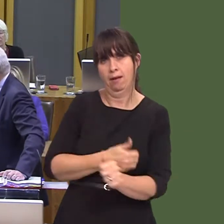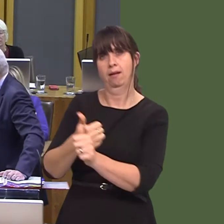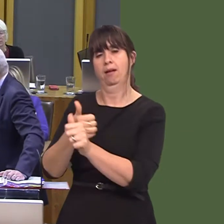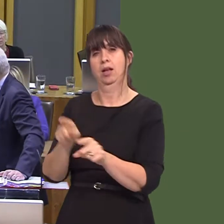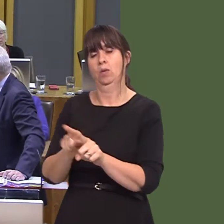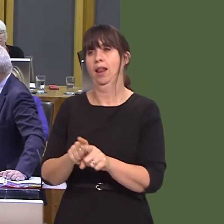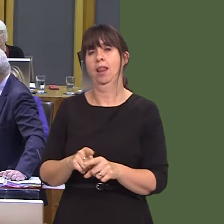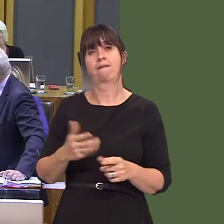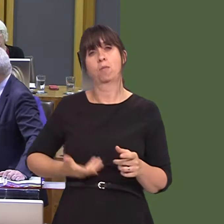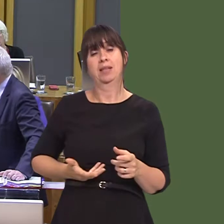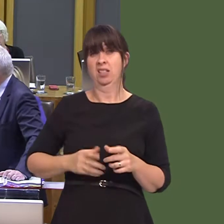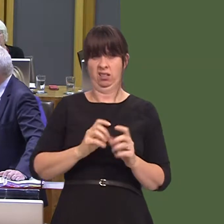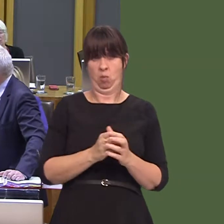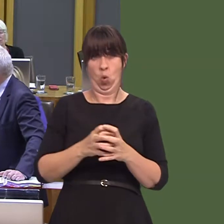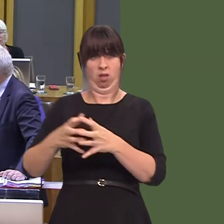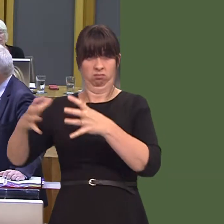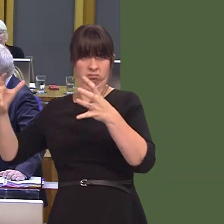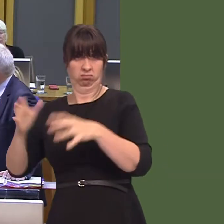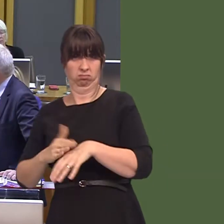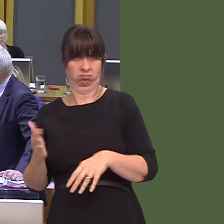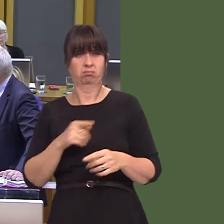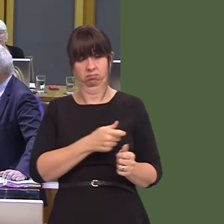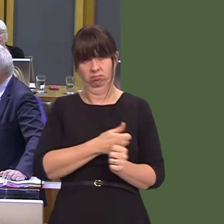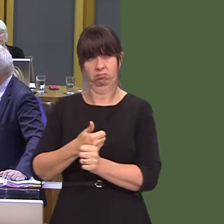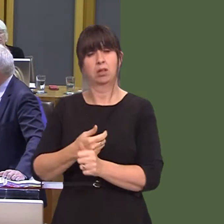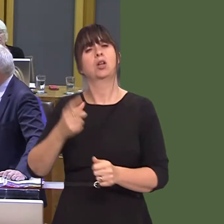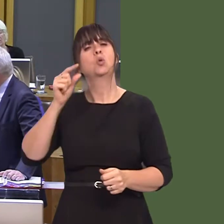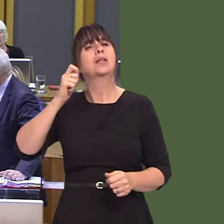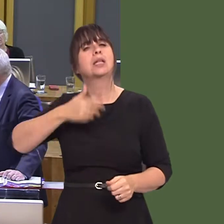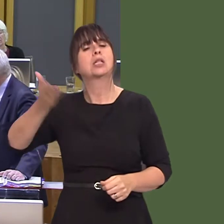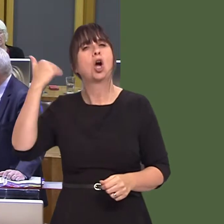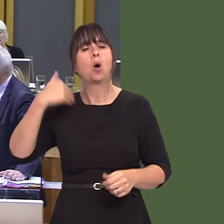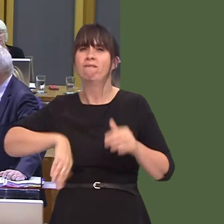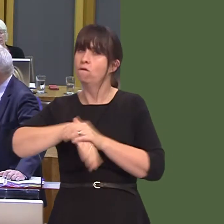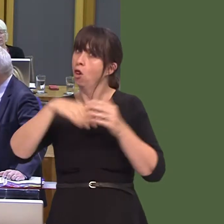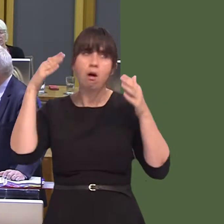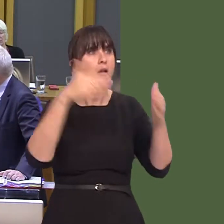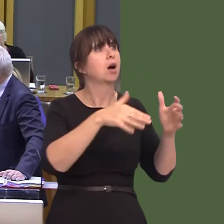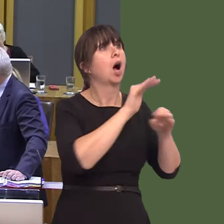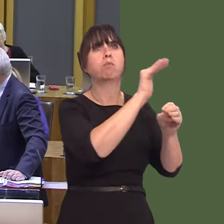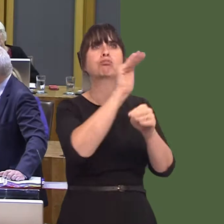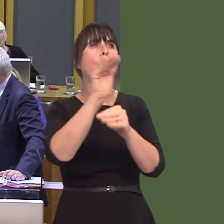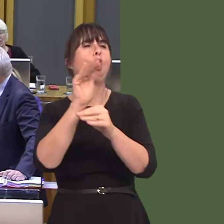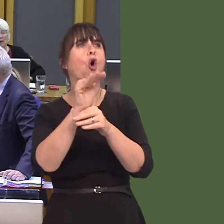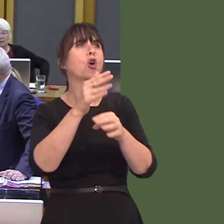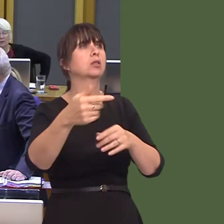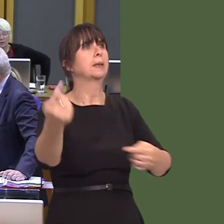I think itís fair to say that, 20 years ago, the emphasis was entirely on attracting overseas investment and nothing else.